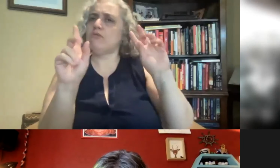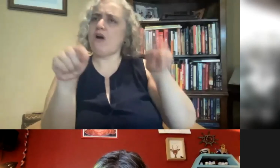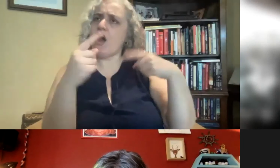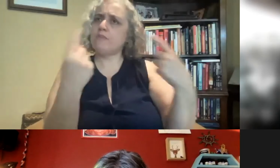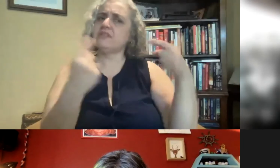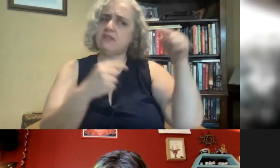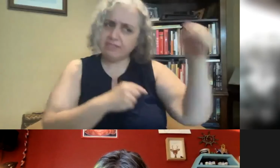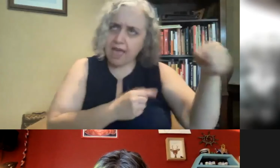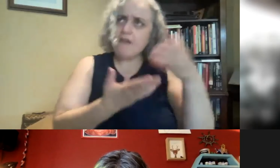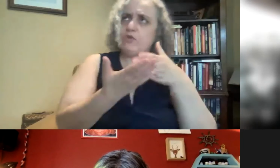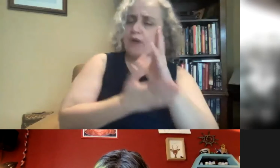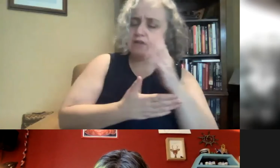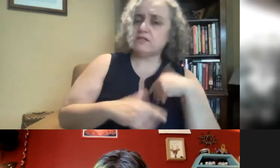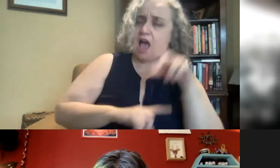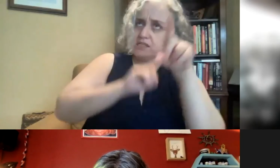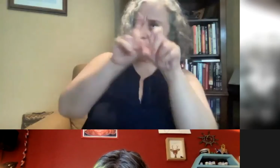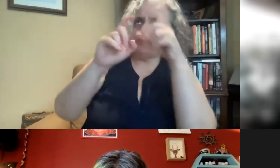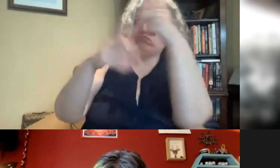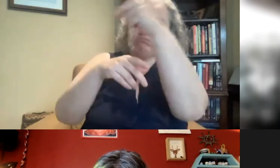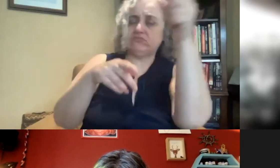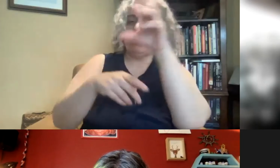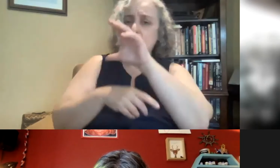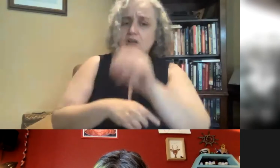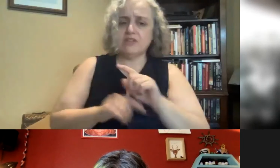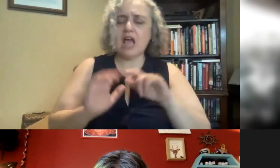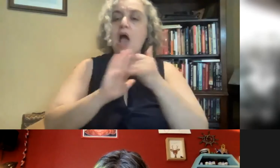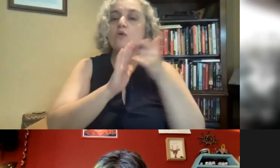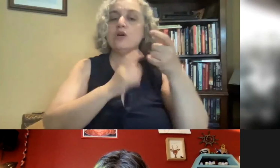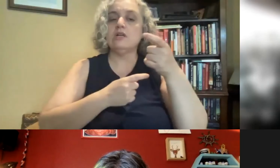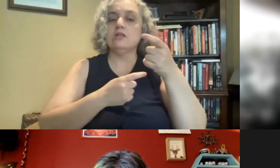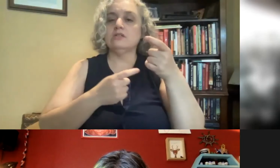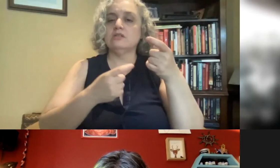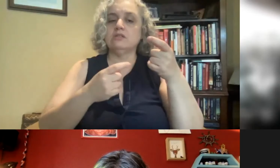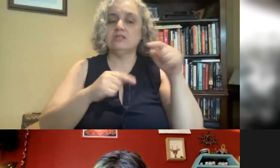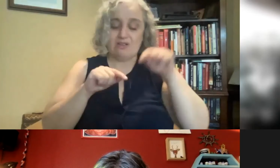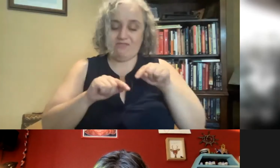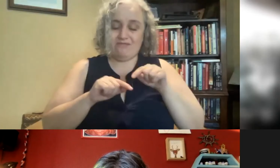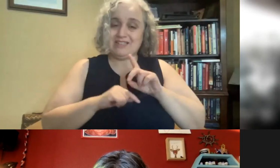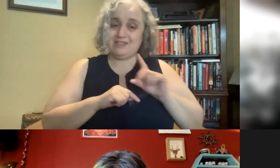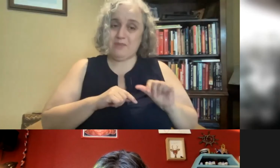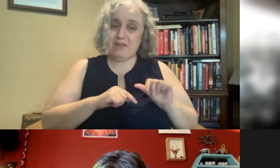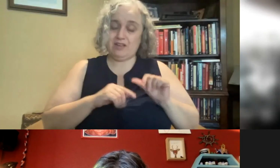from grass out perspective like you would have said?